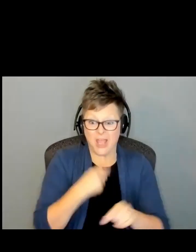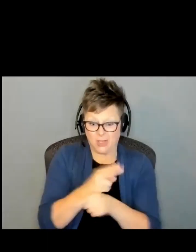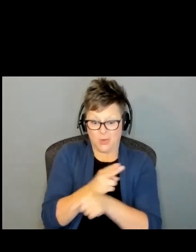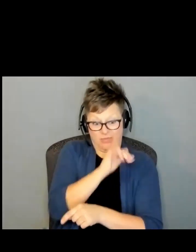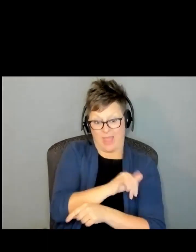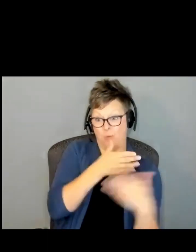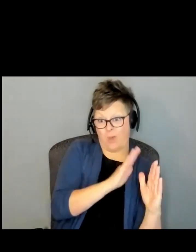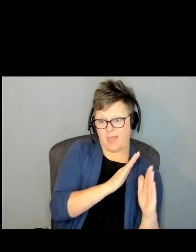DR.